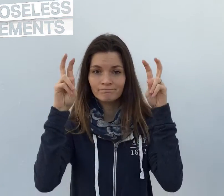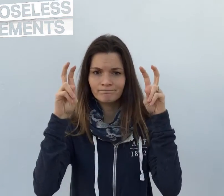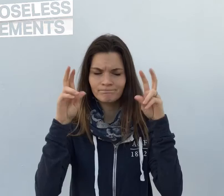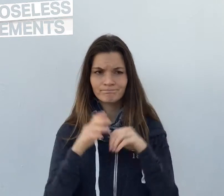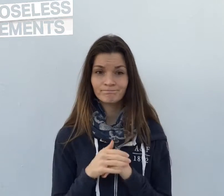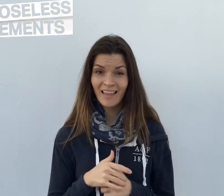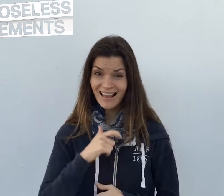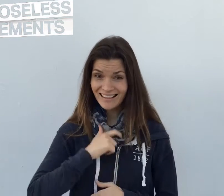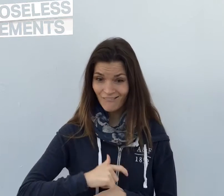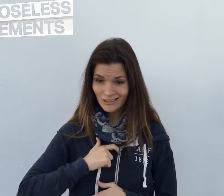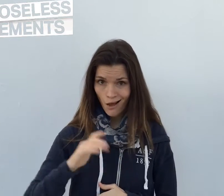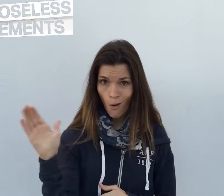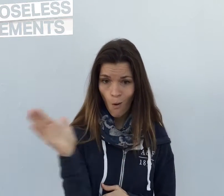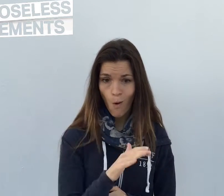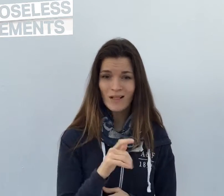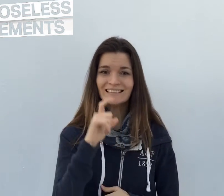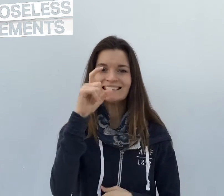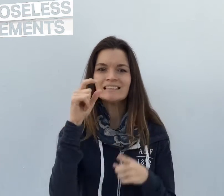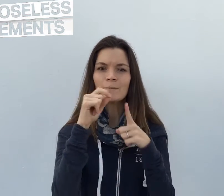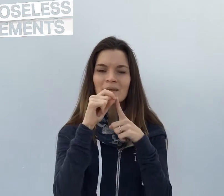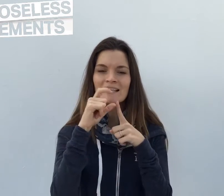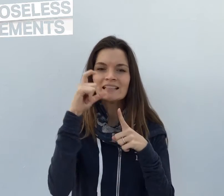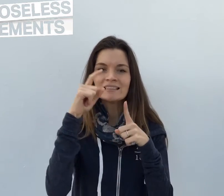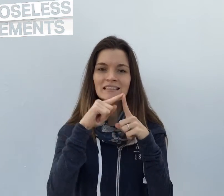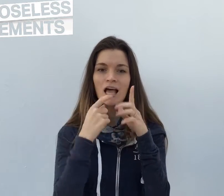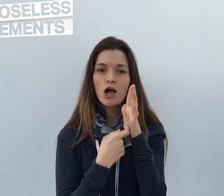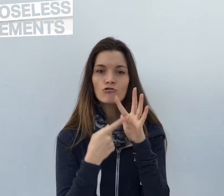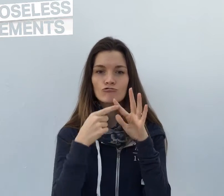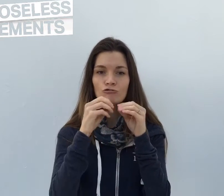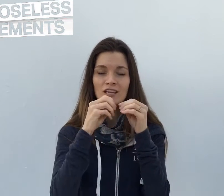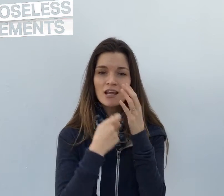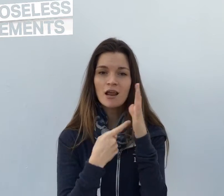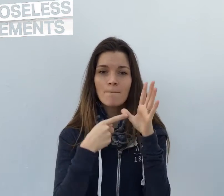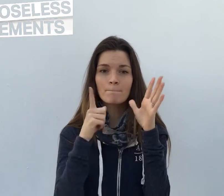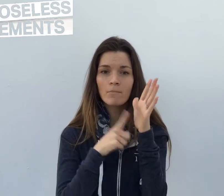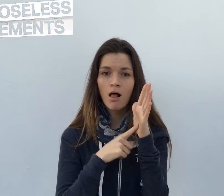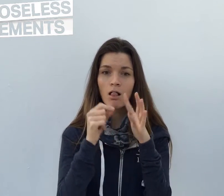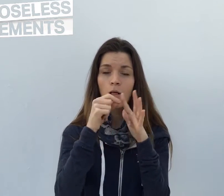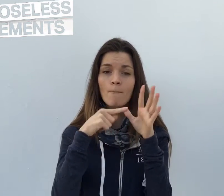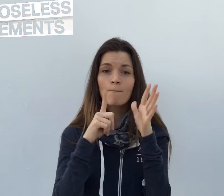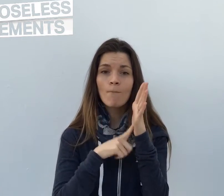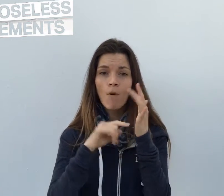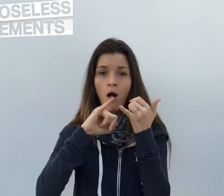In the show all the characters have cerebral palsy or CP. Really that’s just a fancy medical